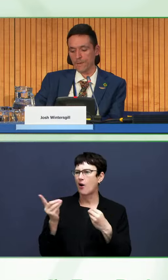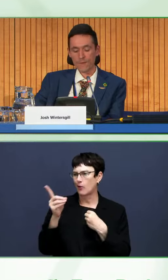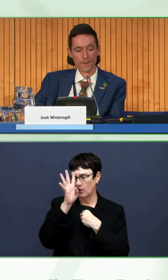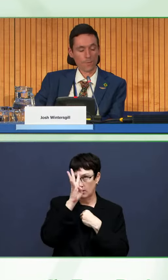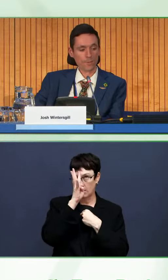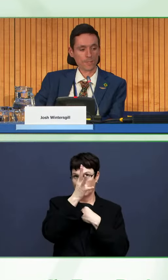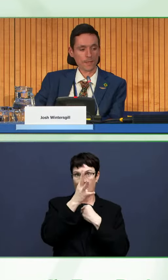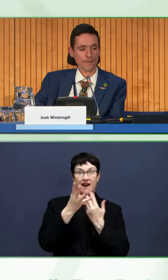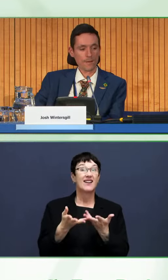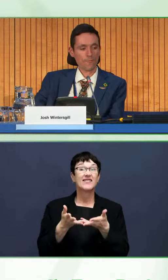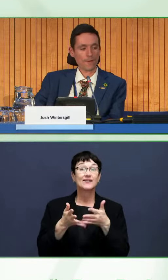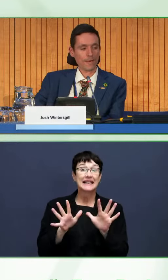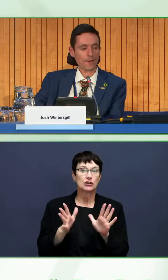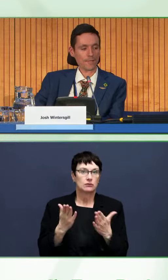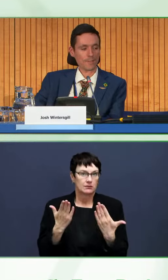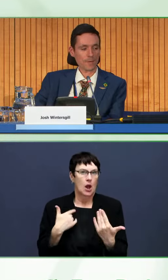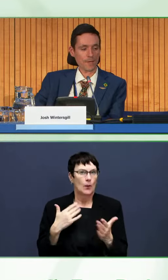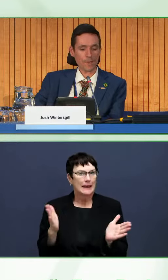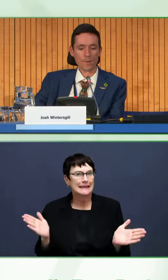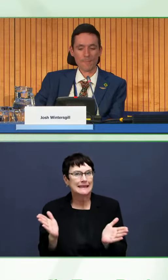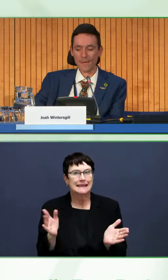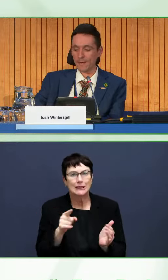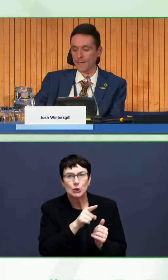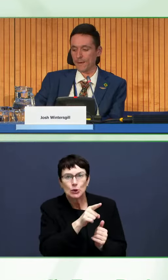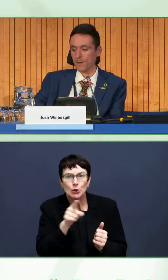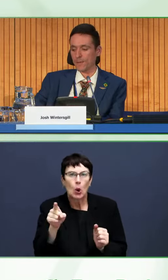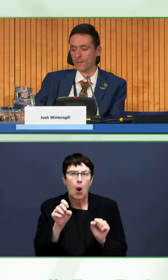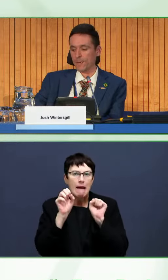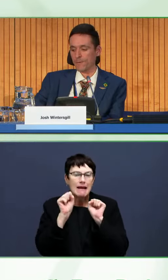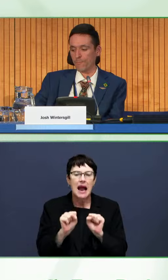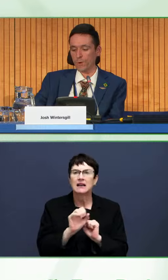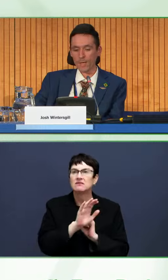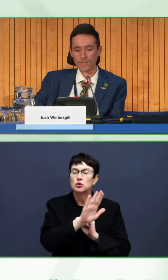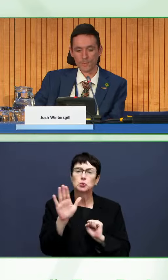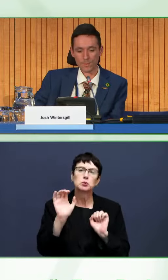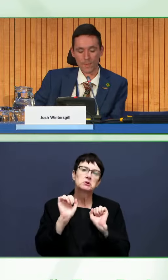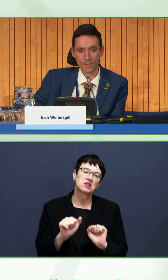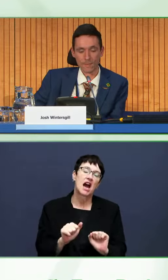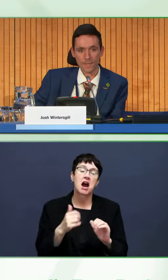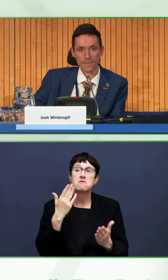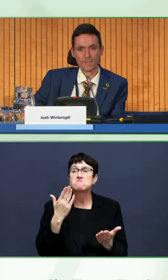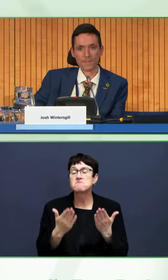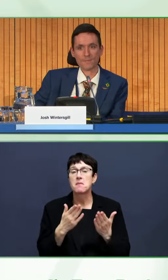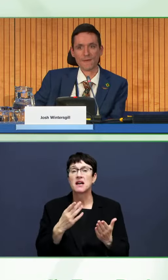I think what's really nice, when I look at Melanie and what I do as well in terms of